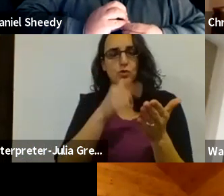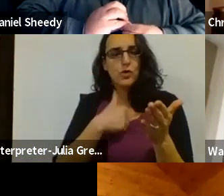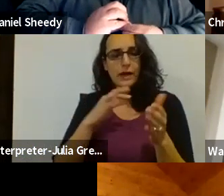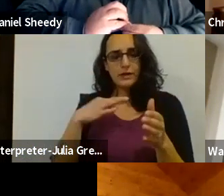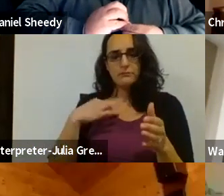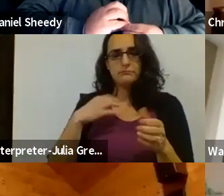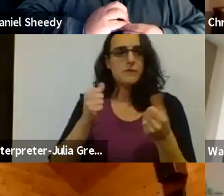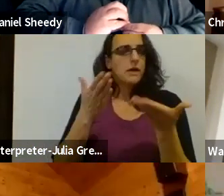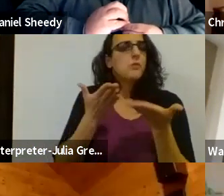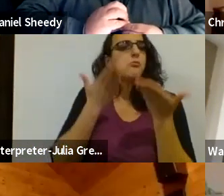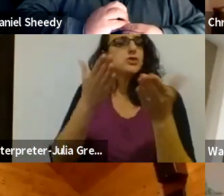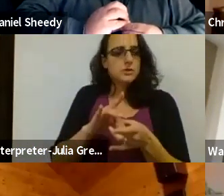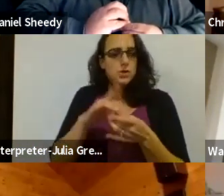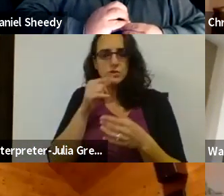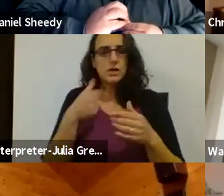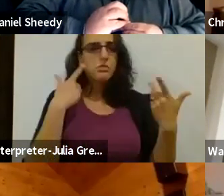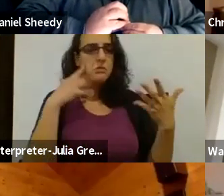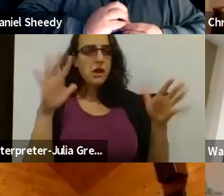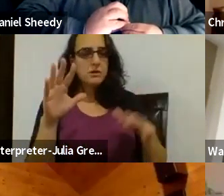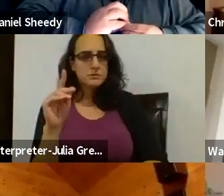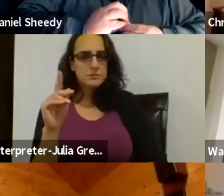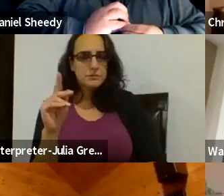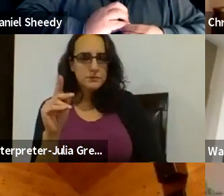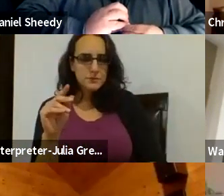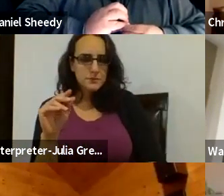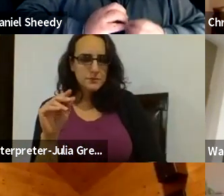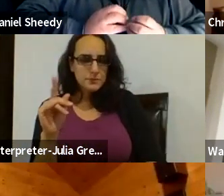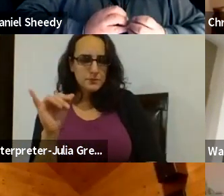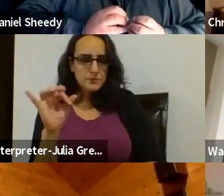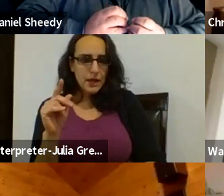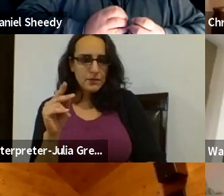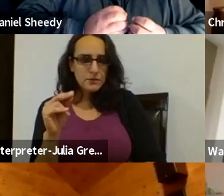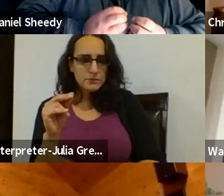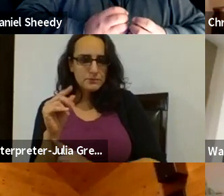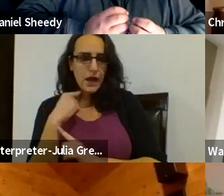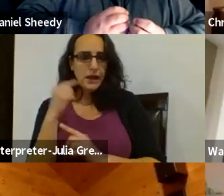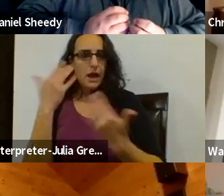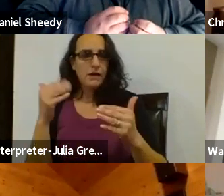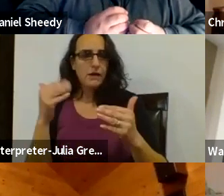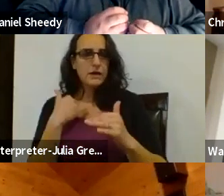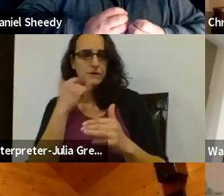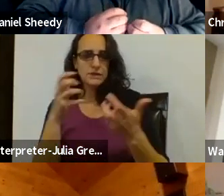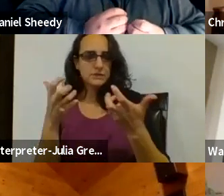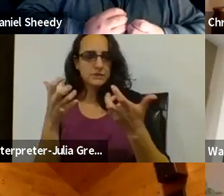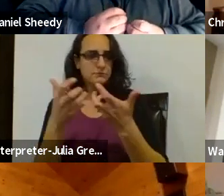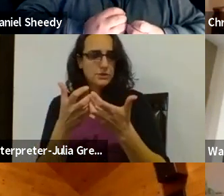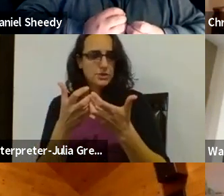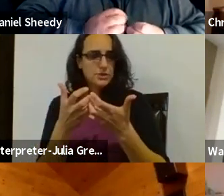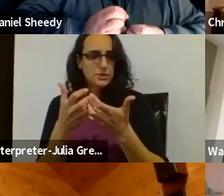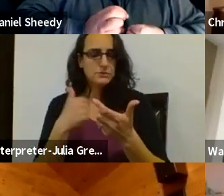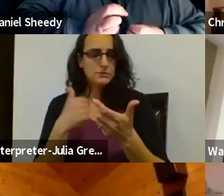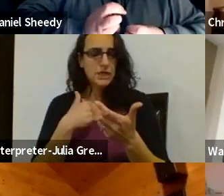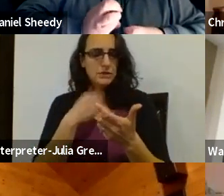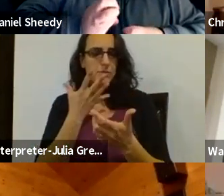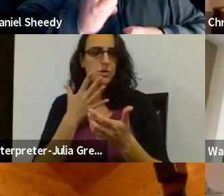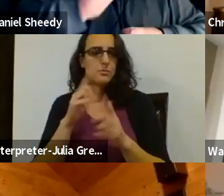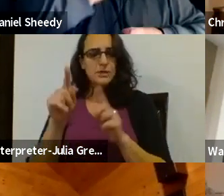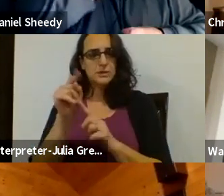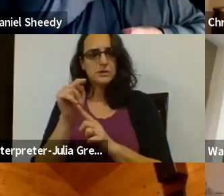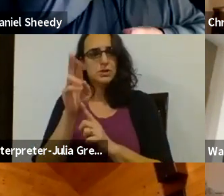Carolyn Gallagher: I think I have it done as if I'm wrong, if it doesn't match yours. Then, correct me but Terry was very kind to put those into order for us.